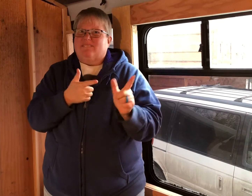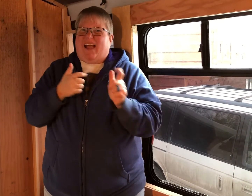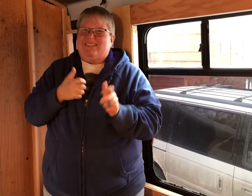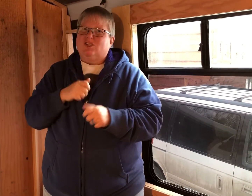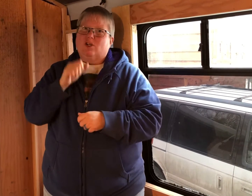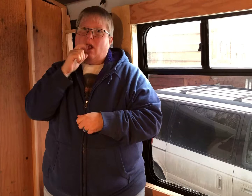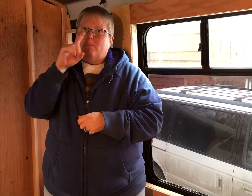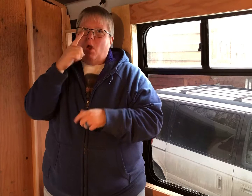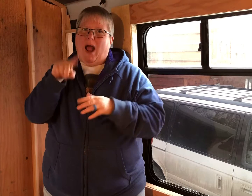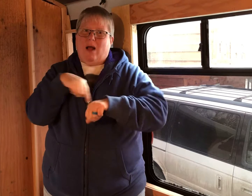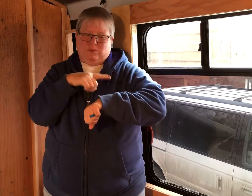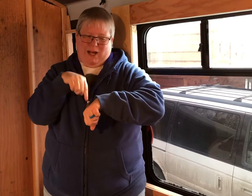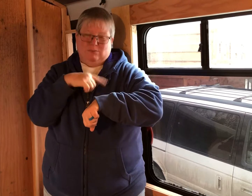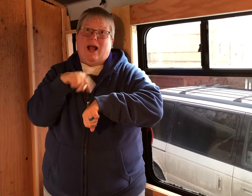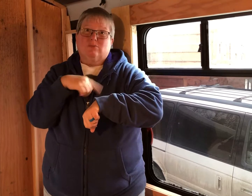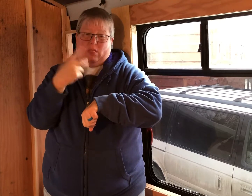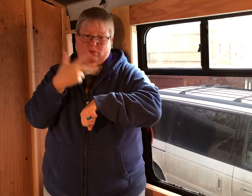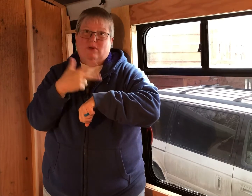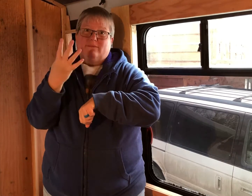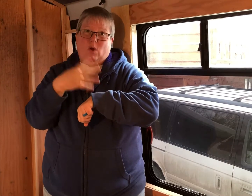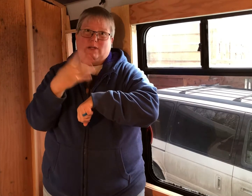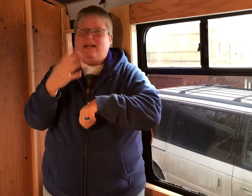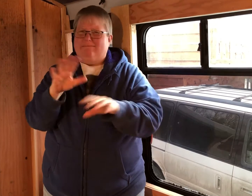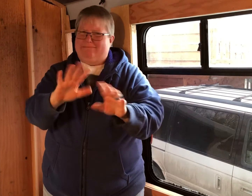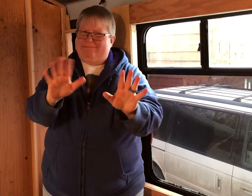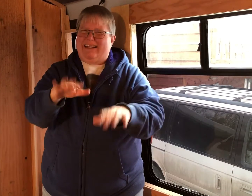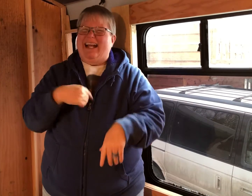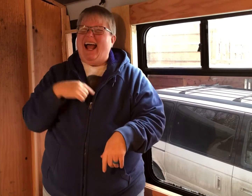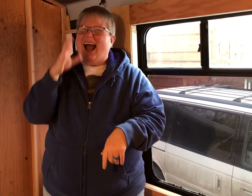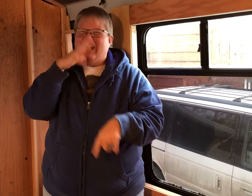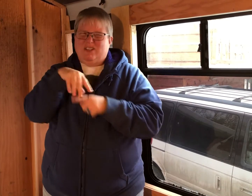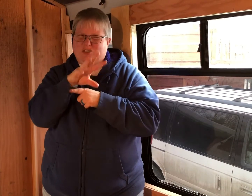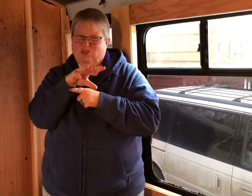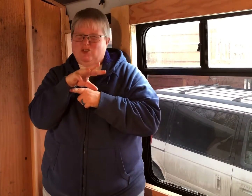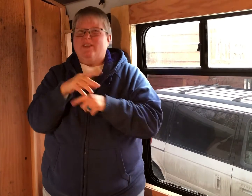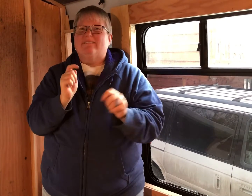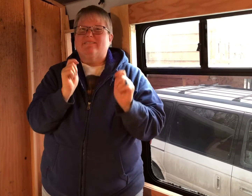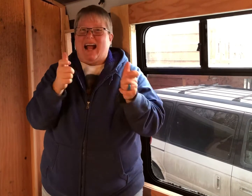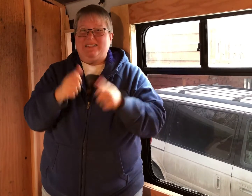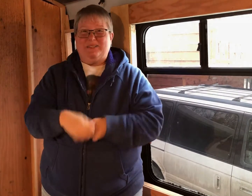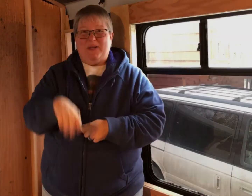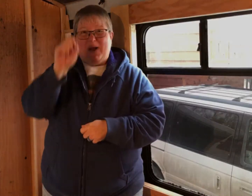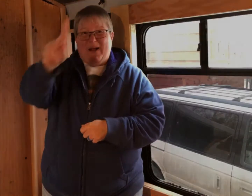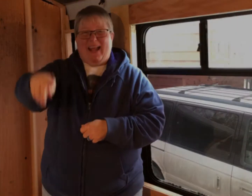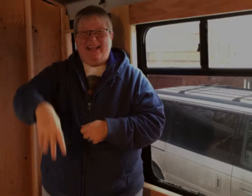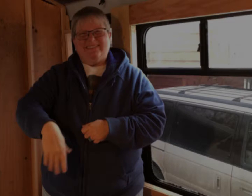up so you're not bored for hours and hours for three or four days. *haha* I'm gonna make the film go faster.